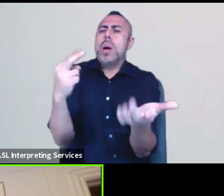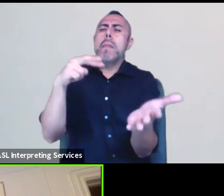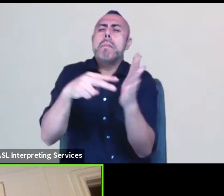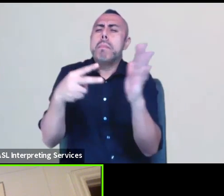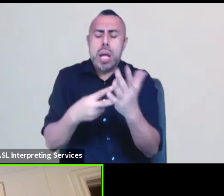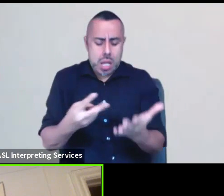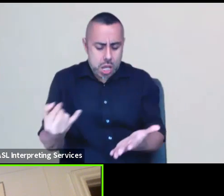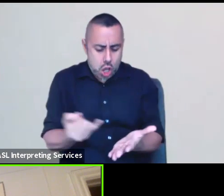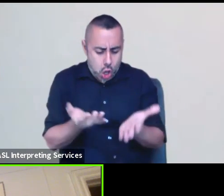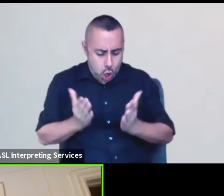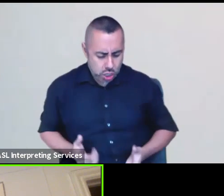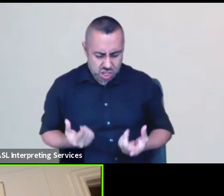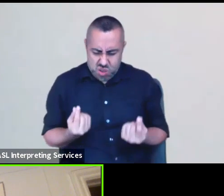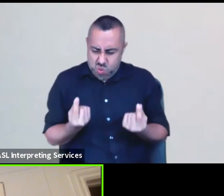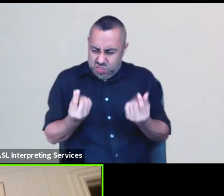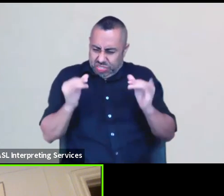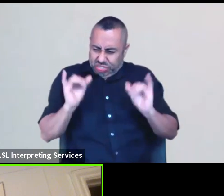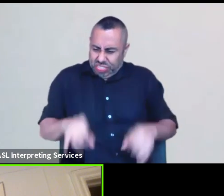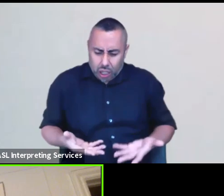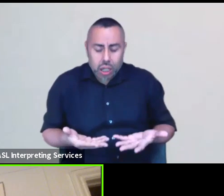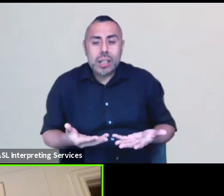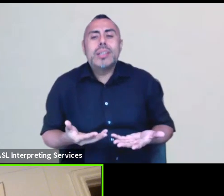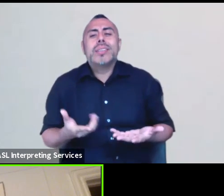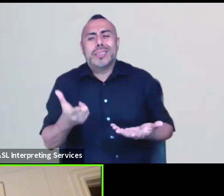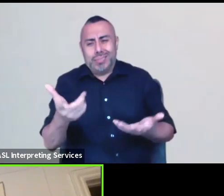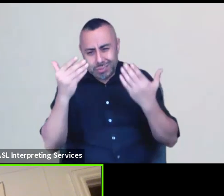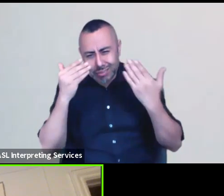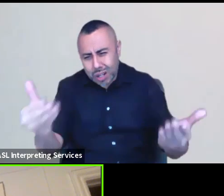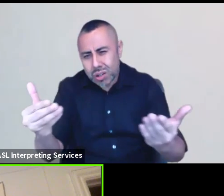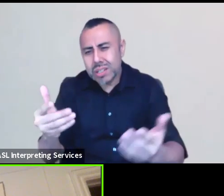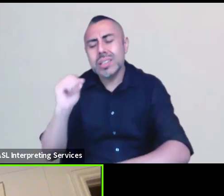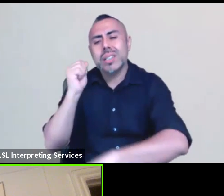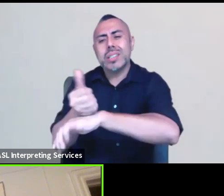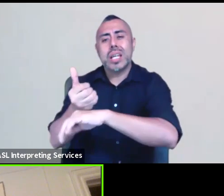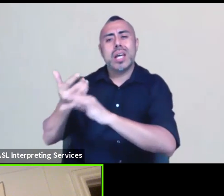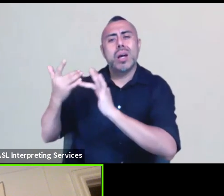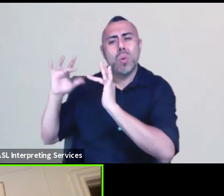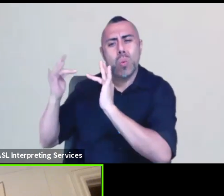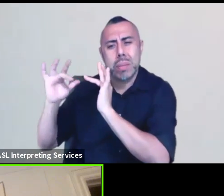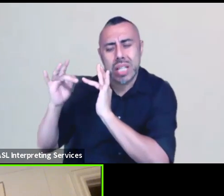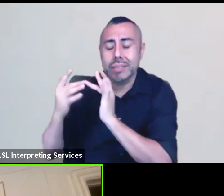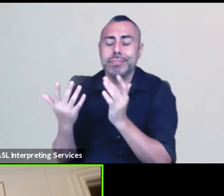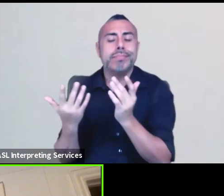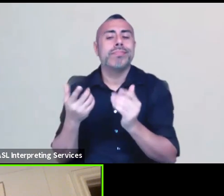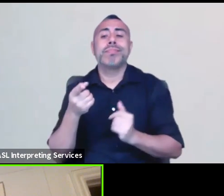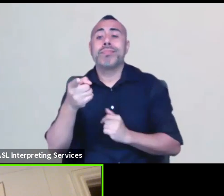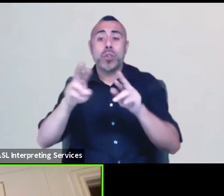Or you can use the narrative portion of the application to explain that.